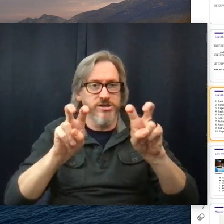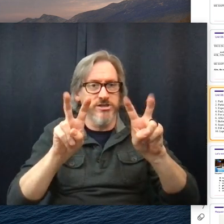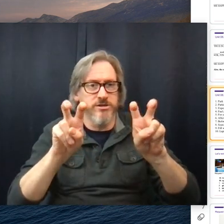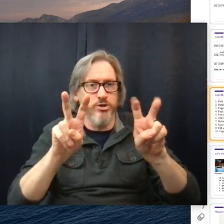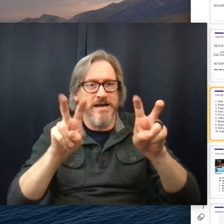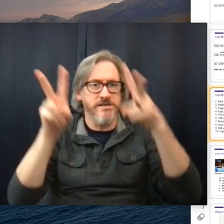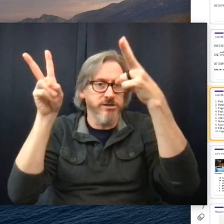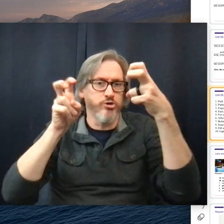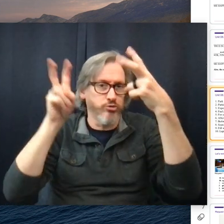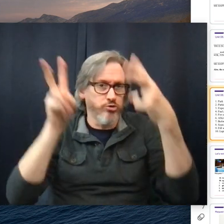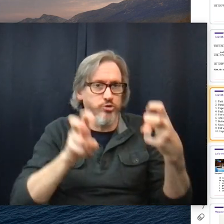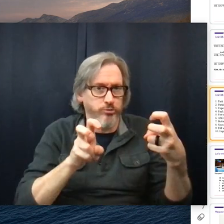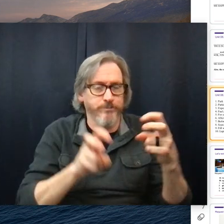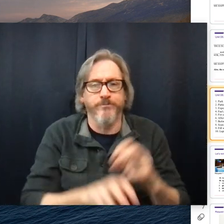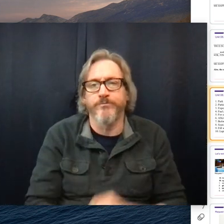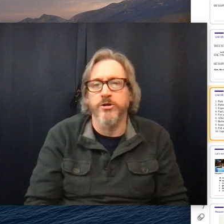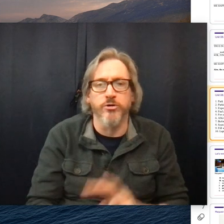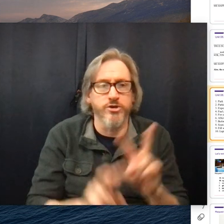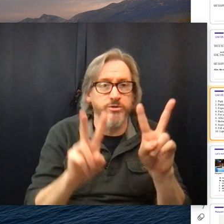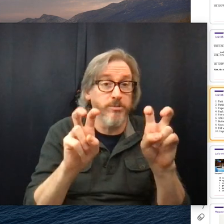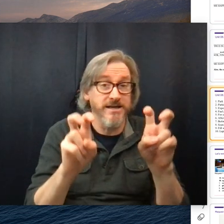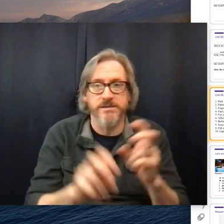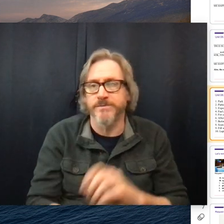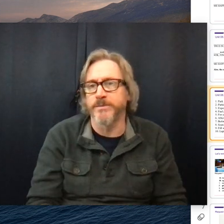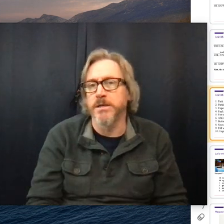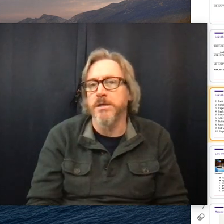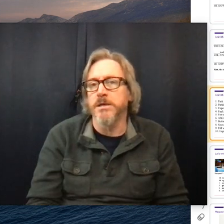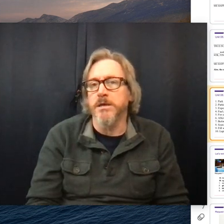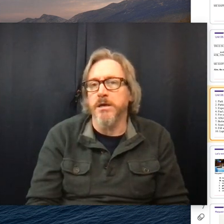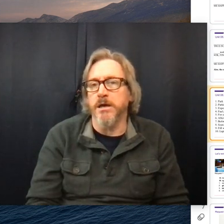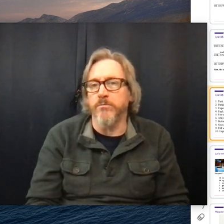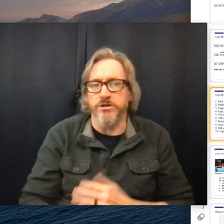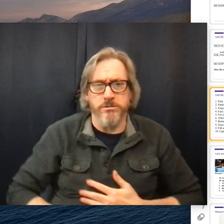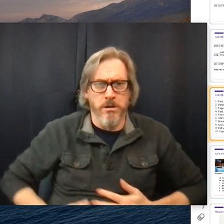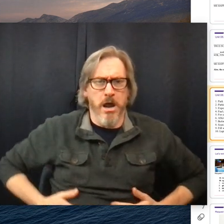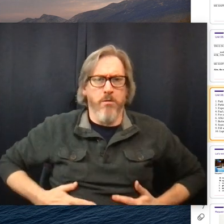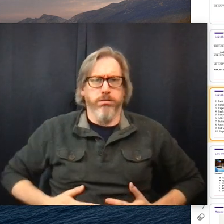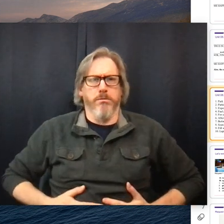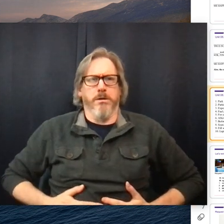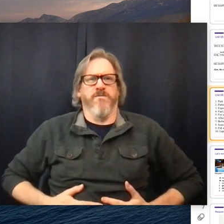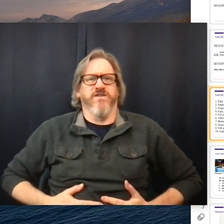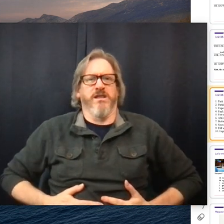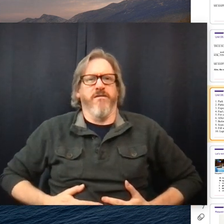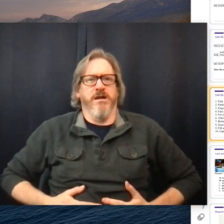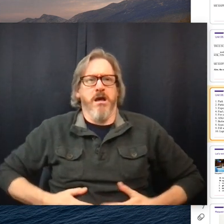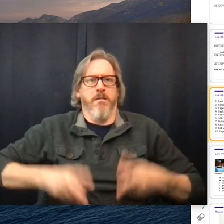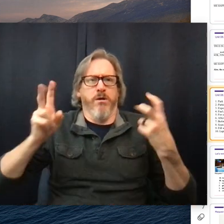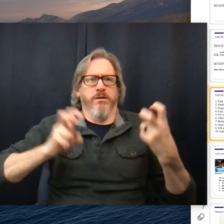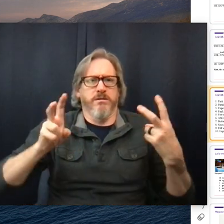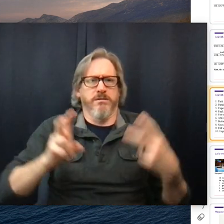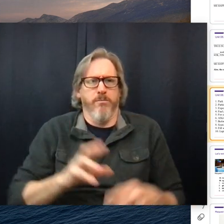it's two x's or two double X's um which is how bloated I'm feeling right now I'm wearing double